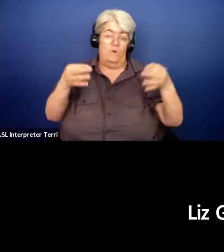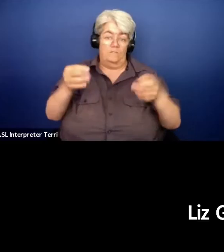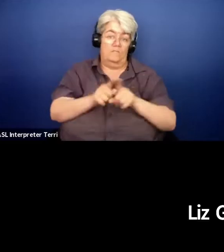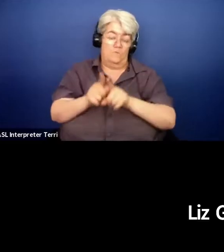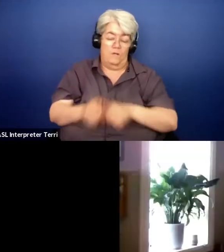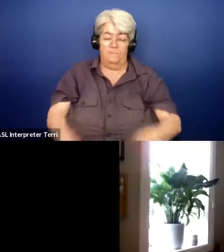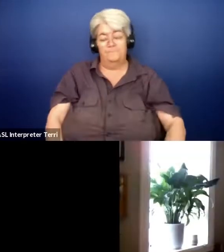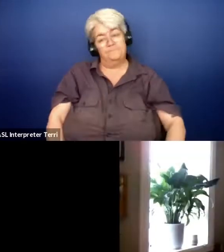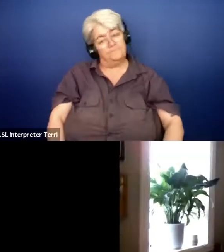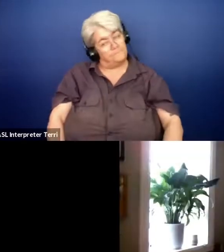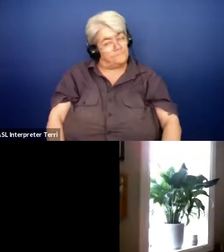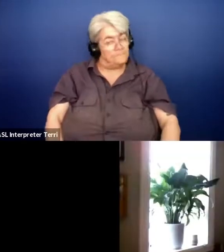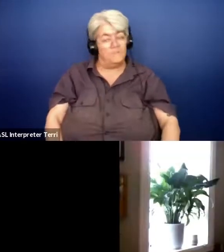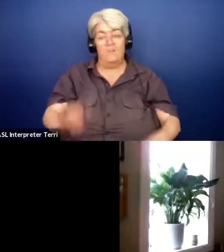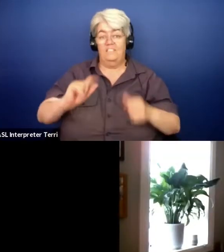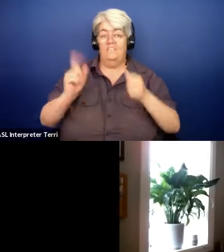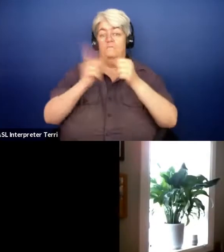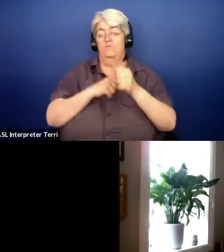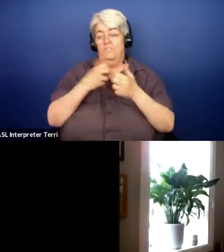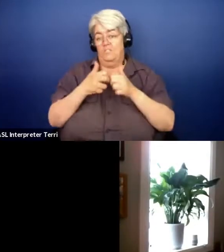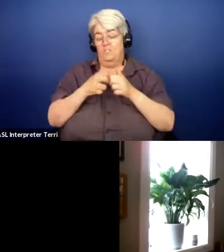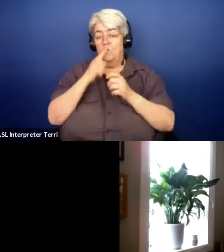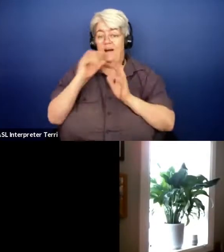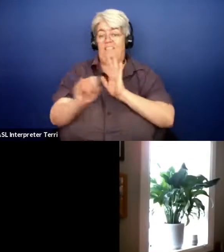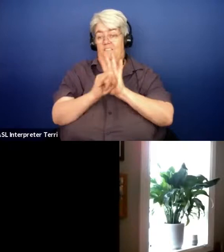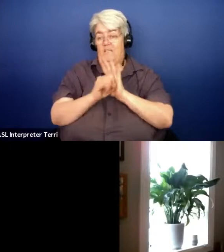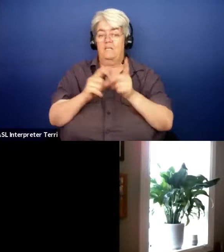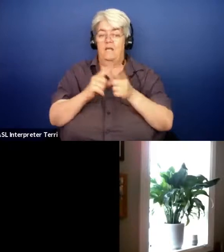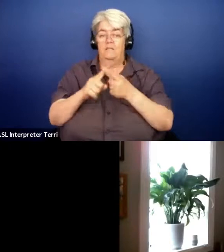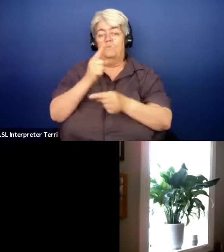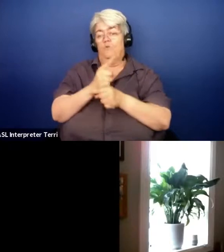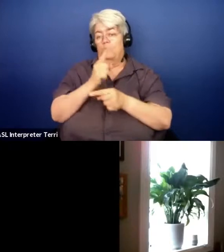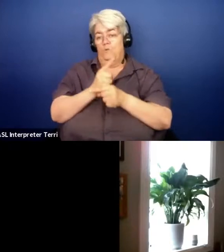I think that's the first issue is identification and appropriate accommodations.